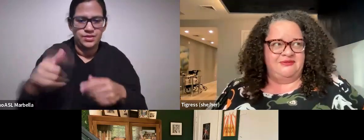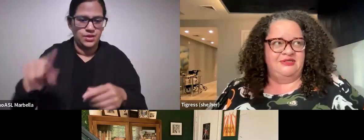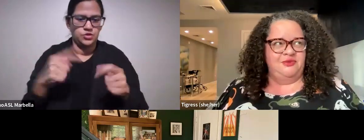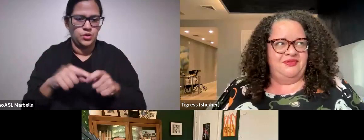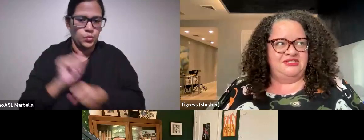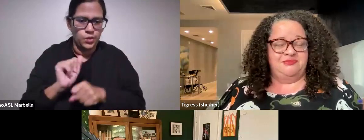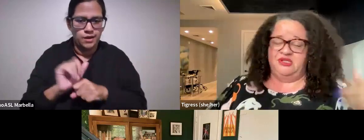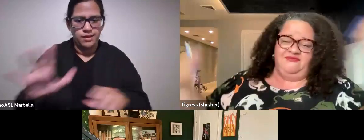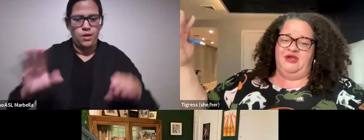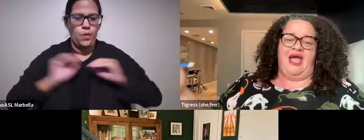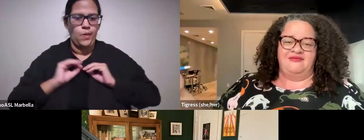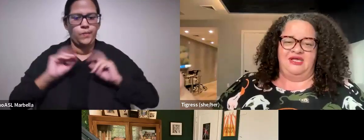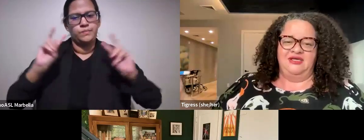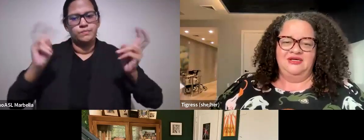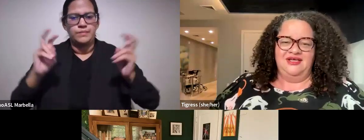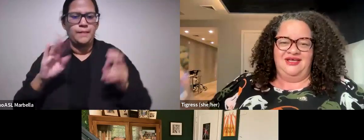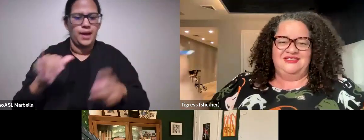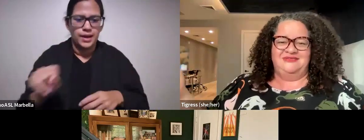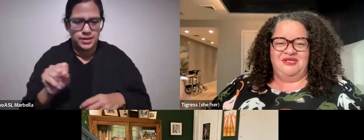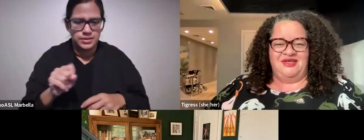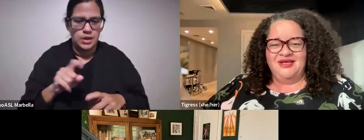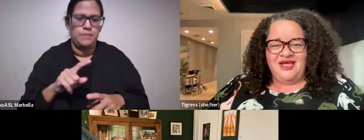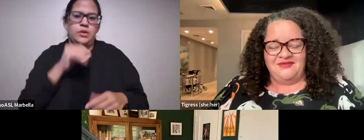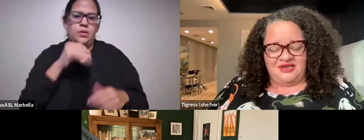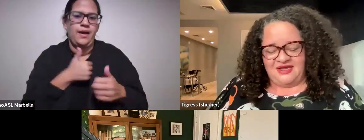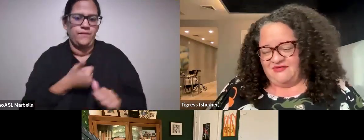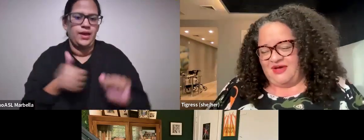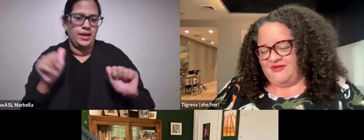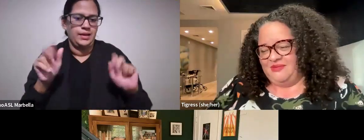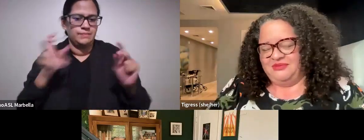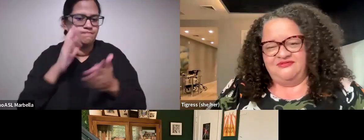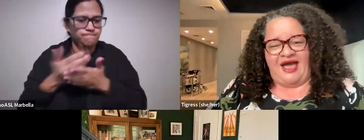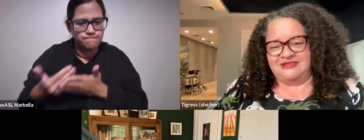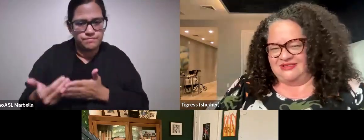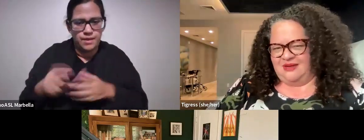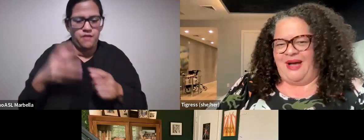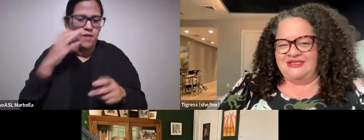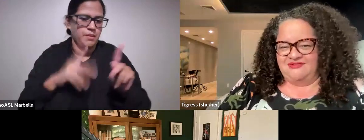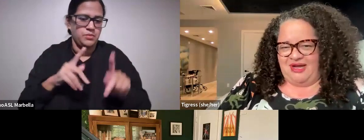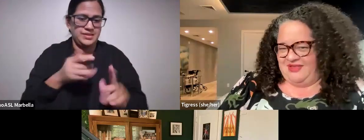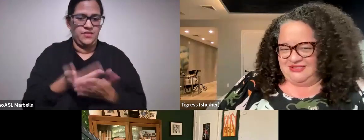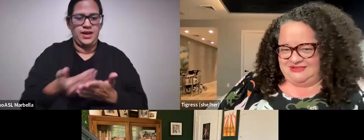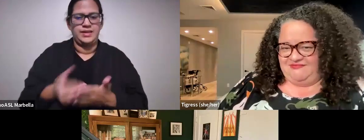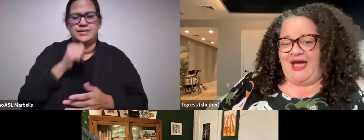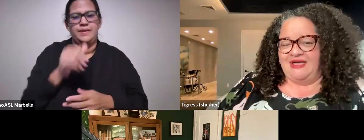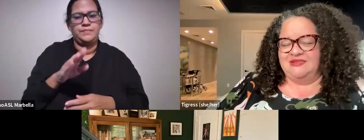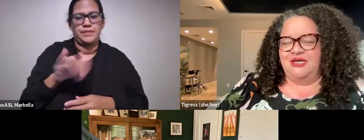but especially when they just believe they don't have any, making this belief everything negative about fat people is facts. That's not a bias of mine. That's just facts.